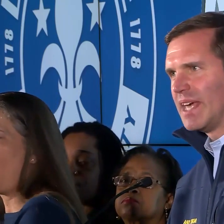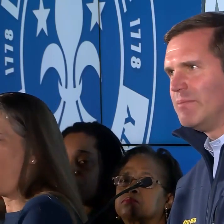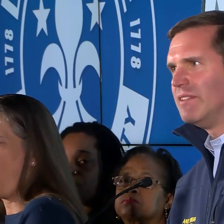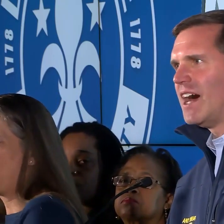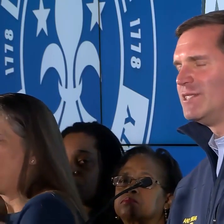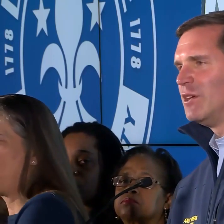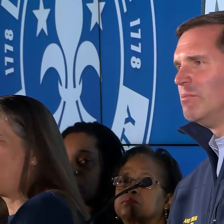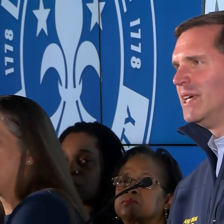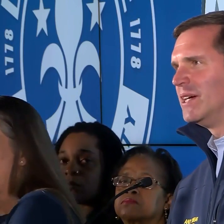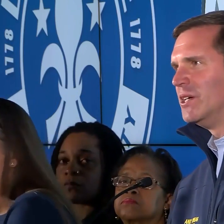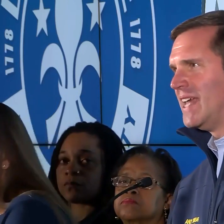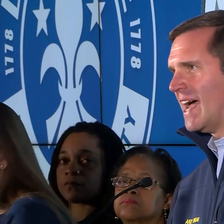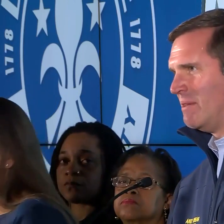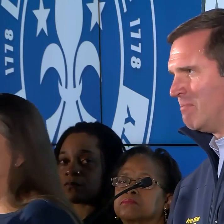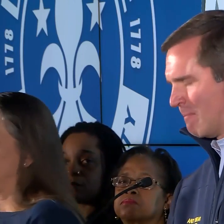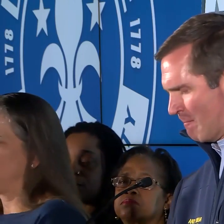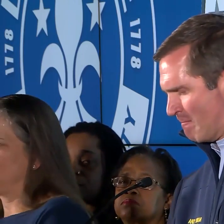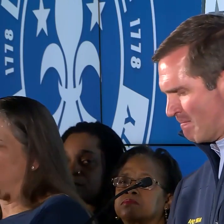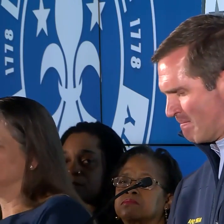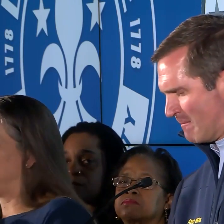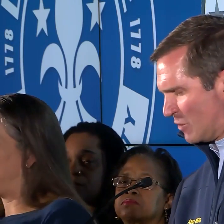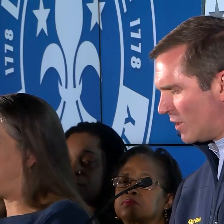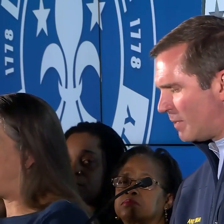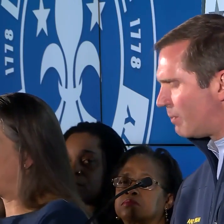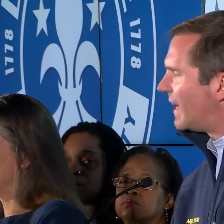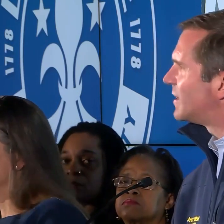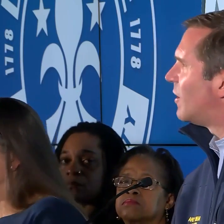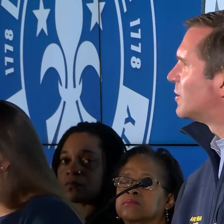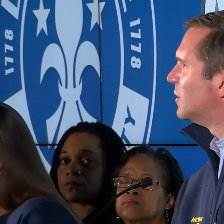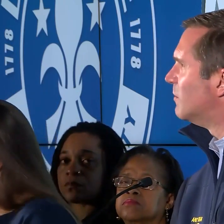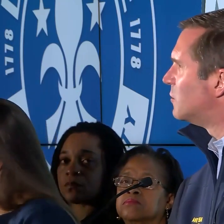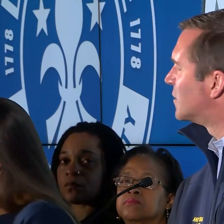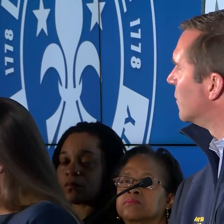gave me advice on being *** good dad. One of the people I talk to most in the